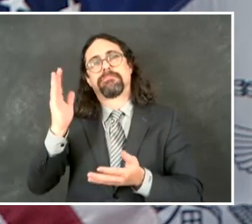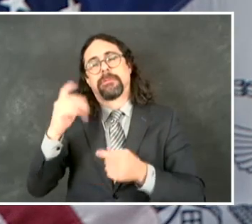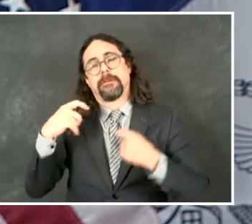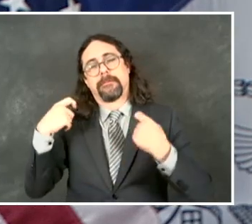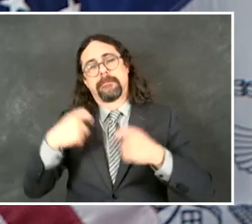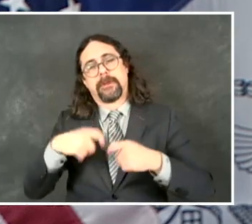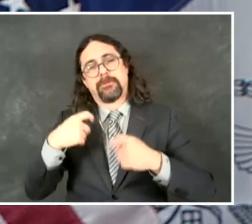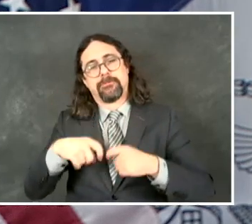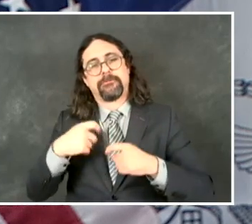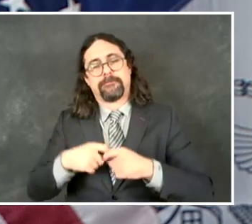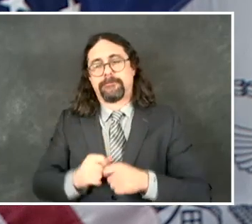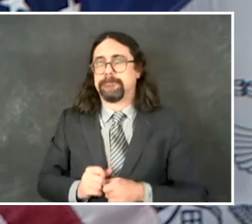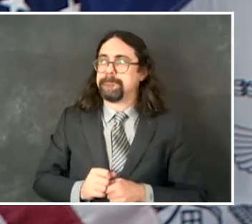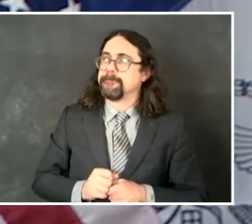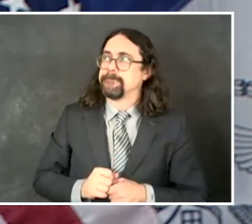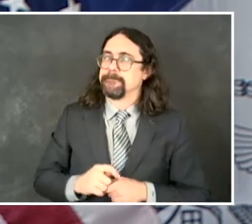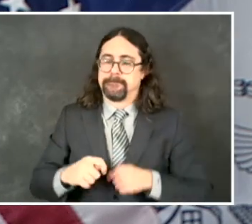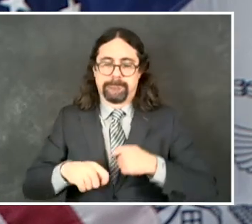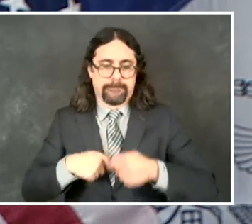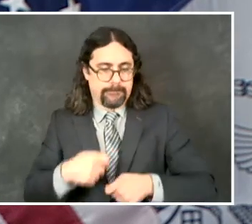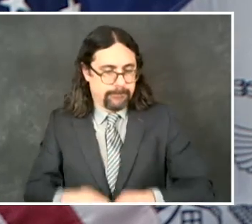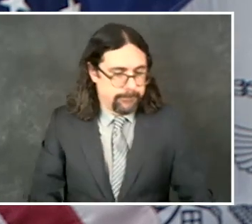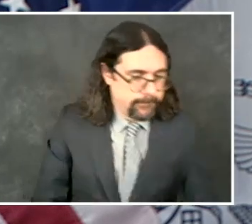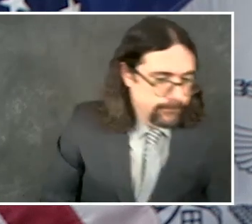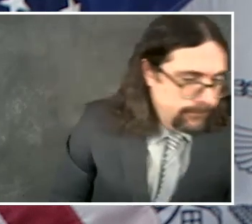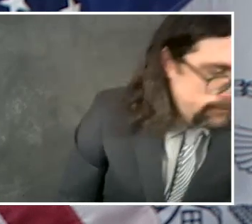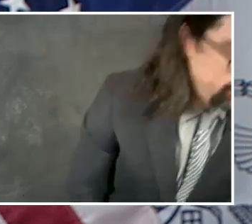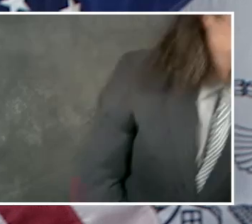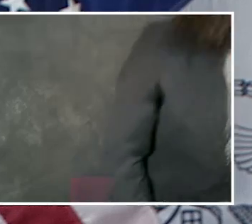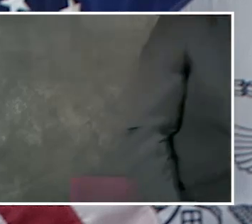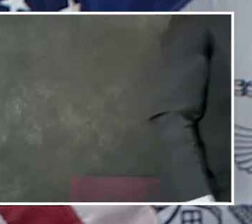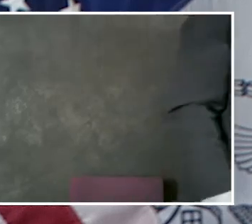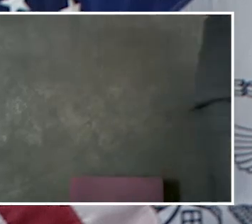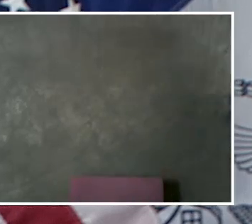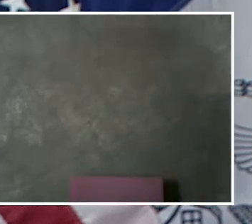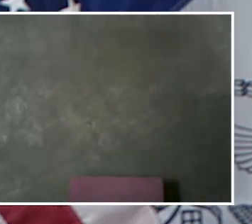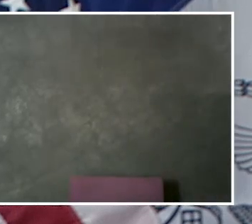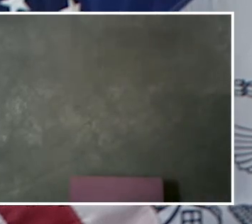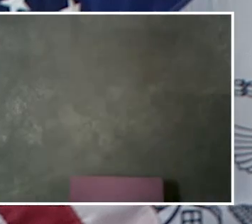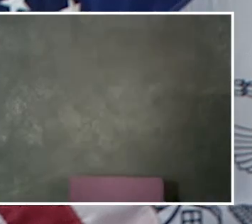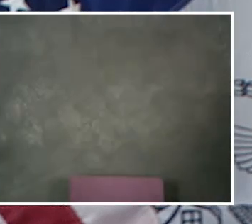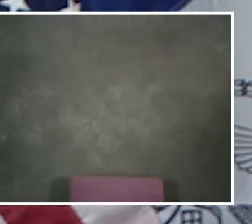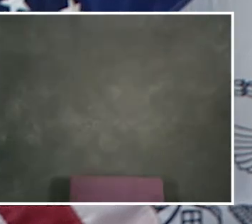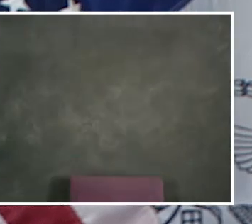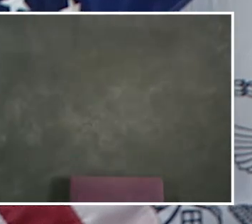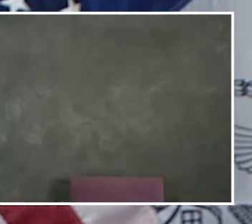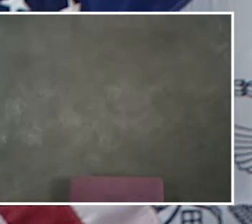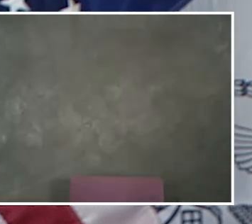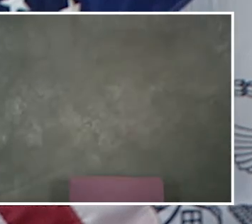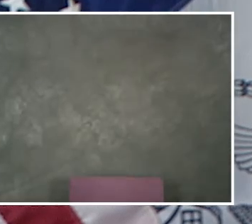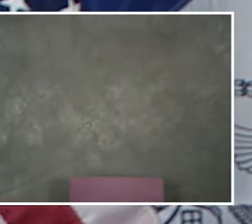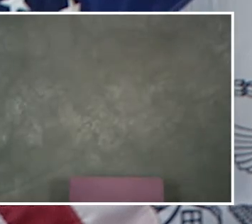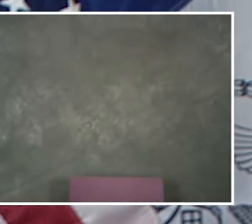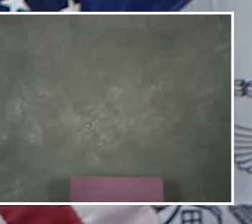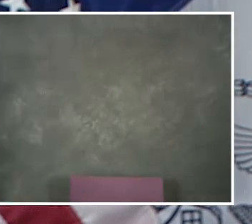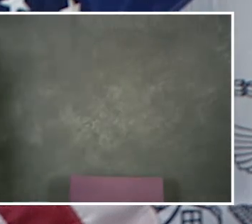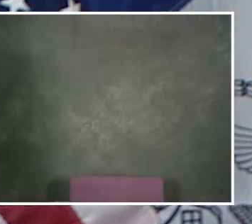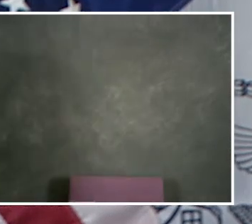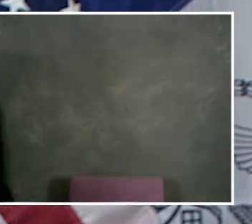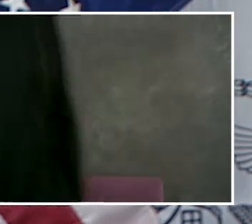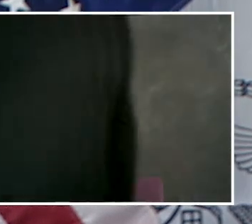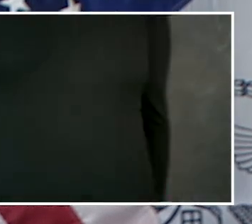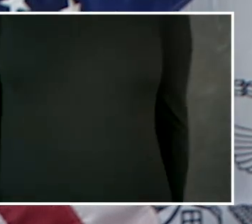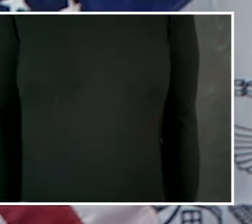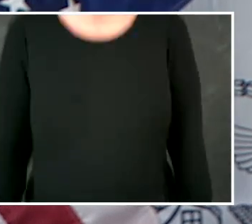IN SPANISH.